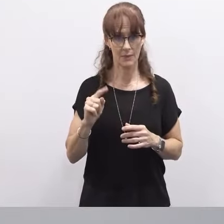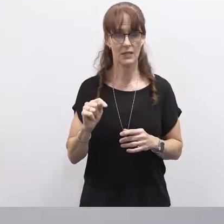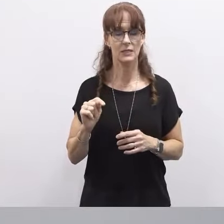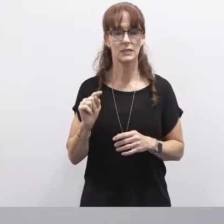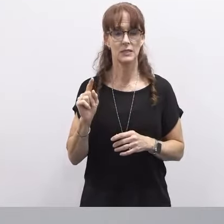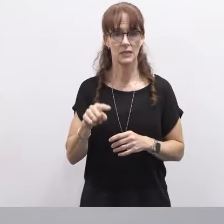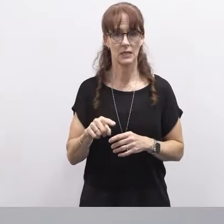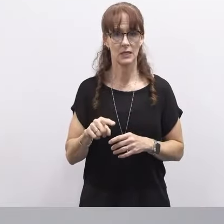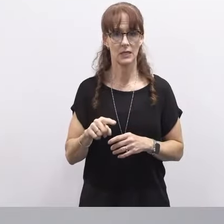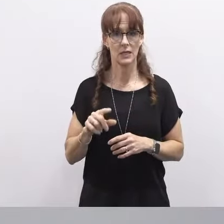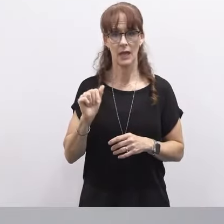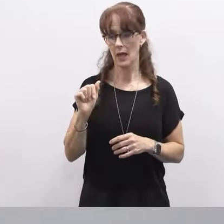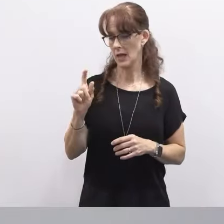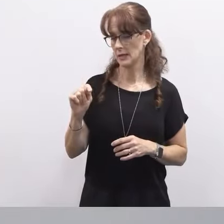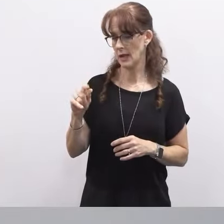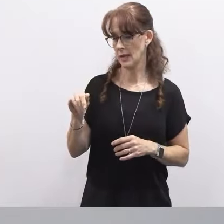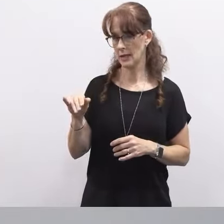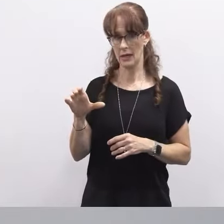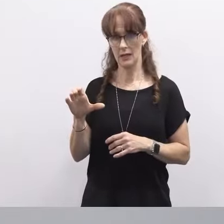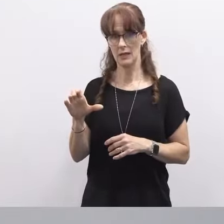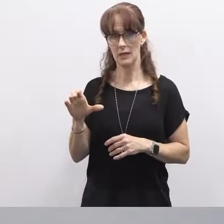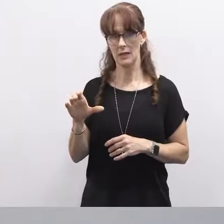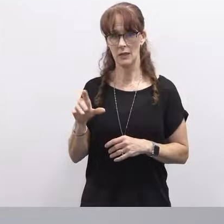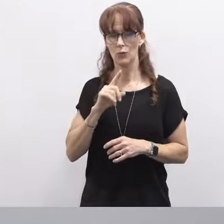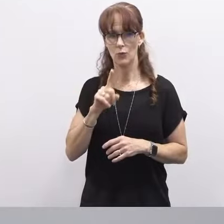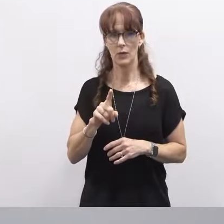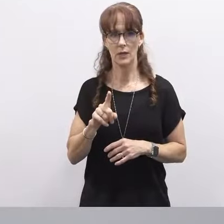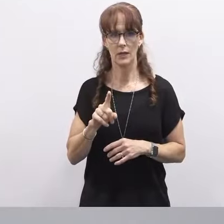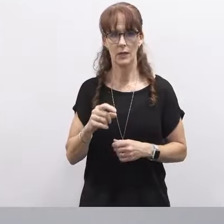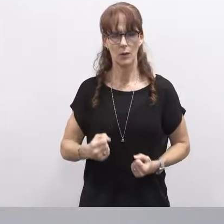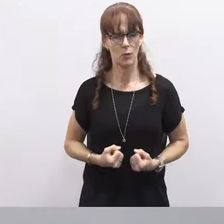on Atlantic, and it was really inspirational.